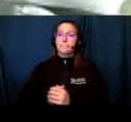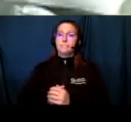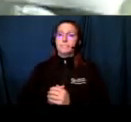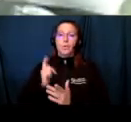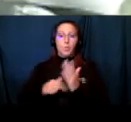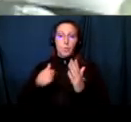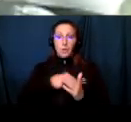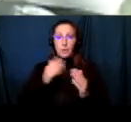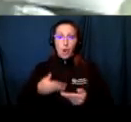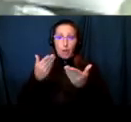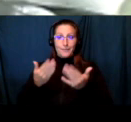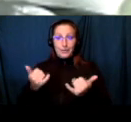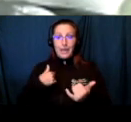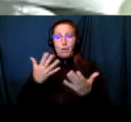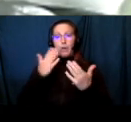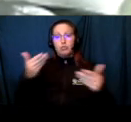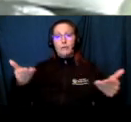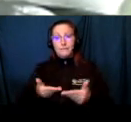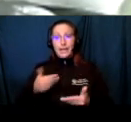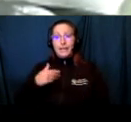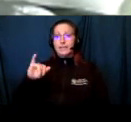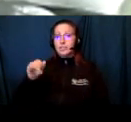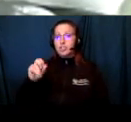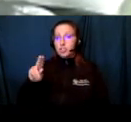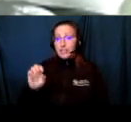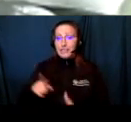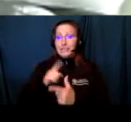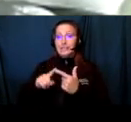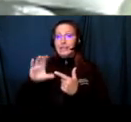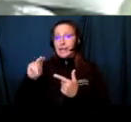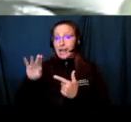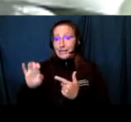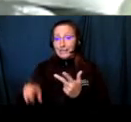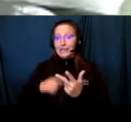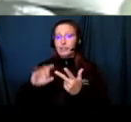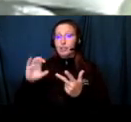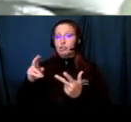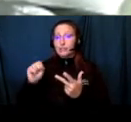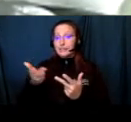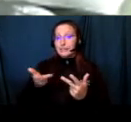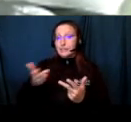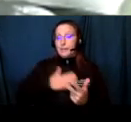I would love to invite Jeannie and Connie and Chris to turn on their video and microphones